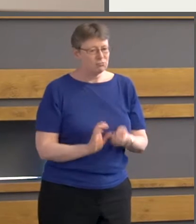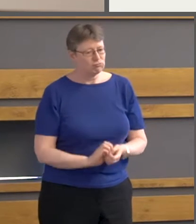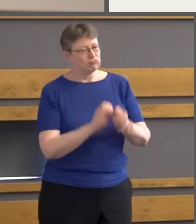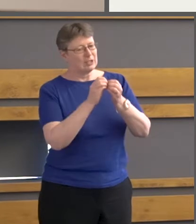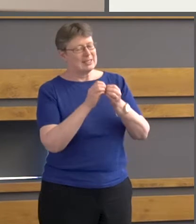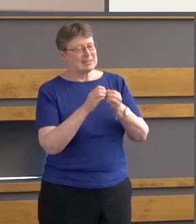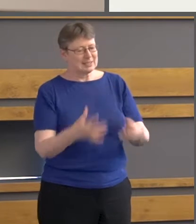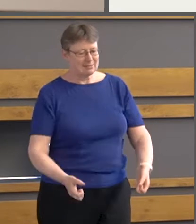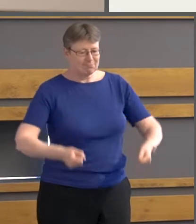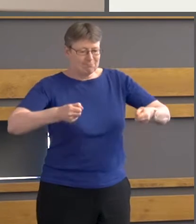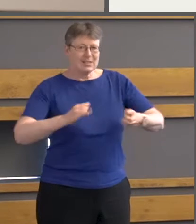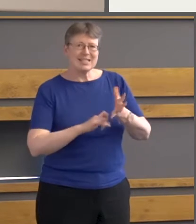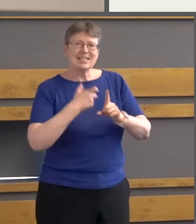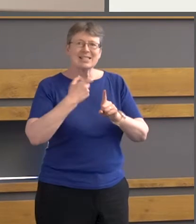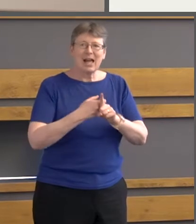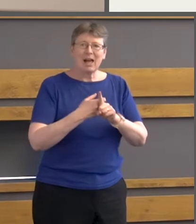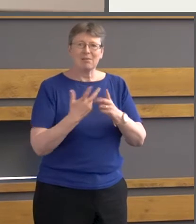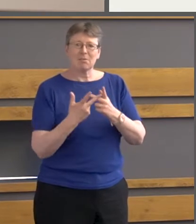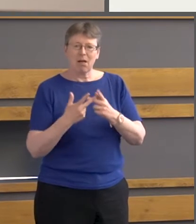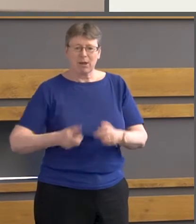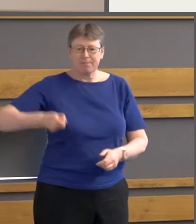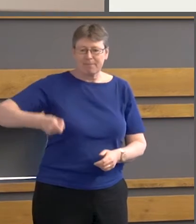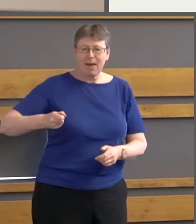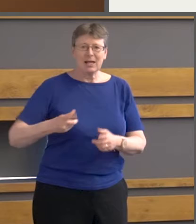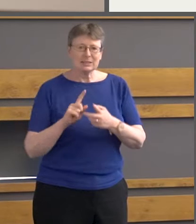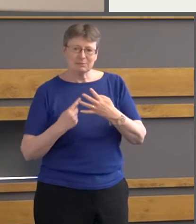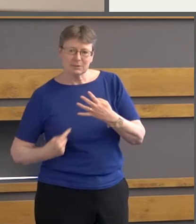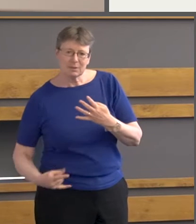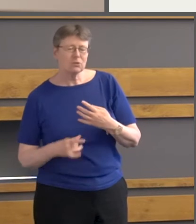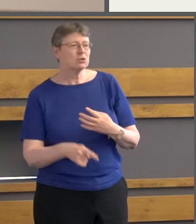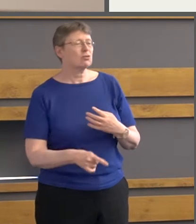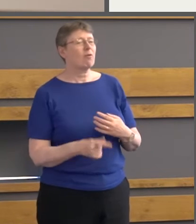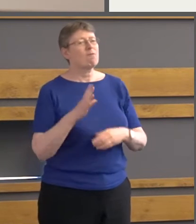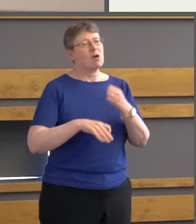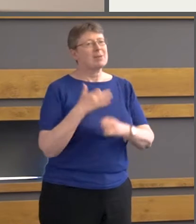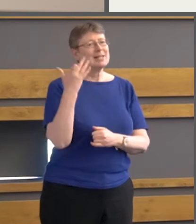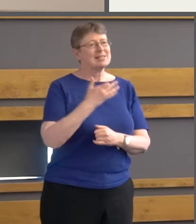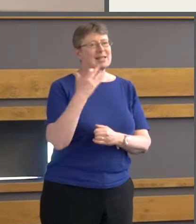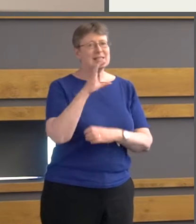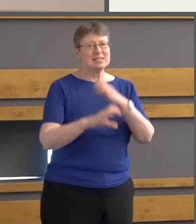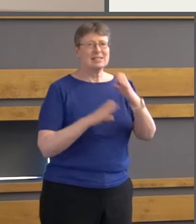and other utilitarian products. From the 19th century, this industry was reliant on raw jute